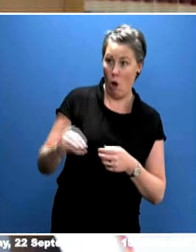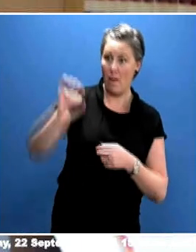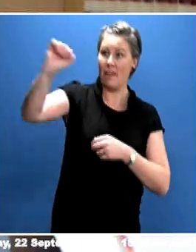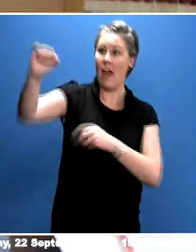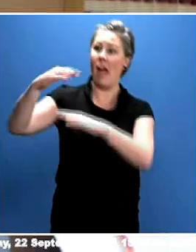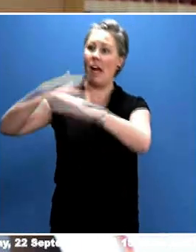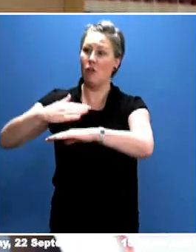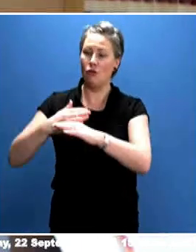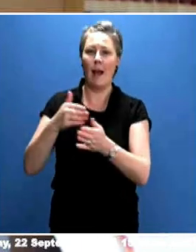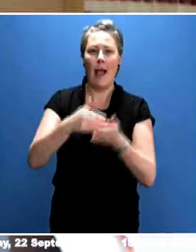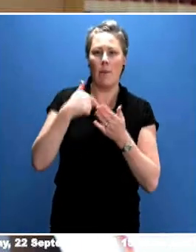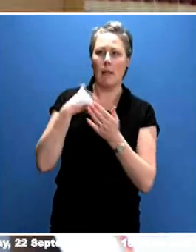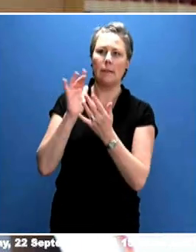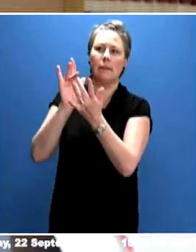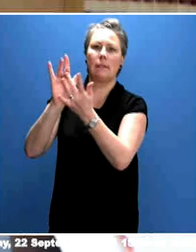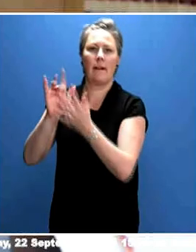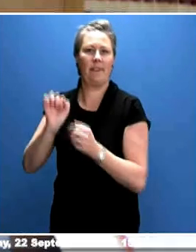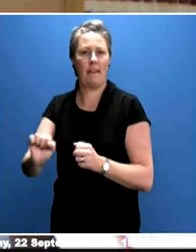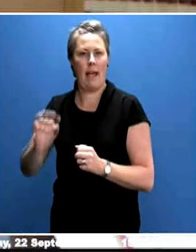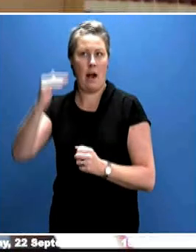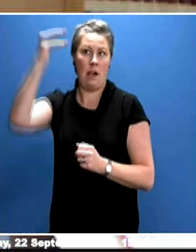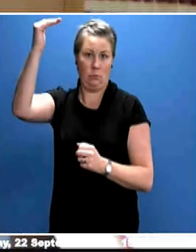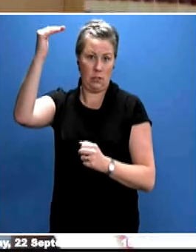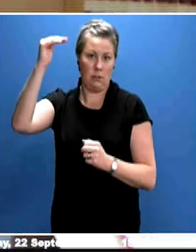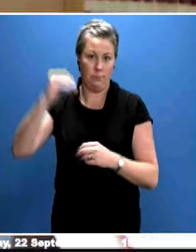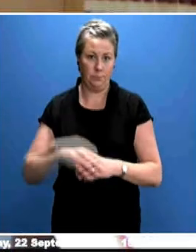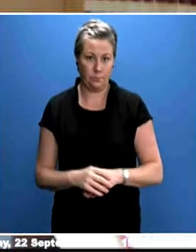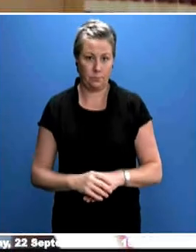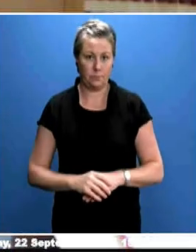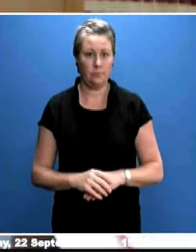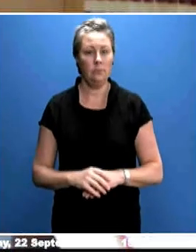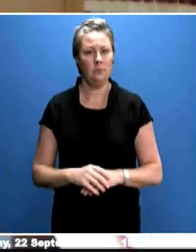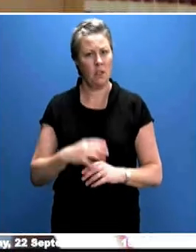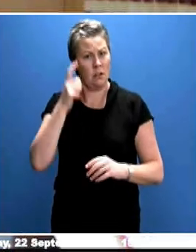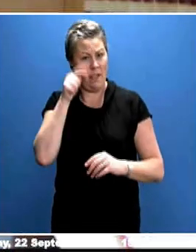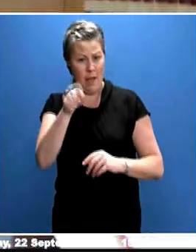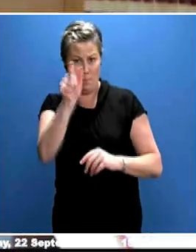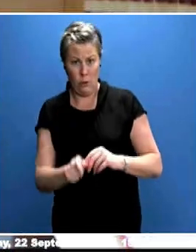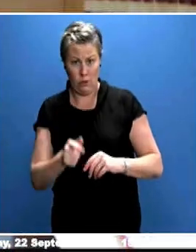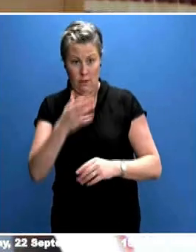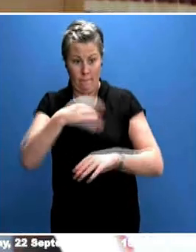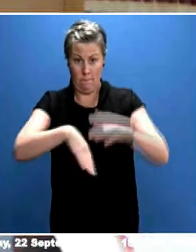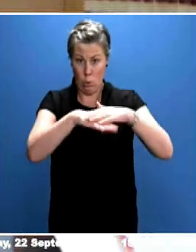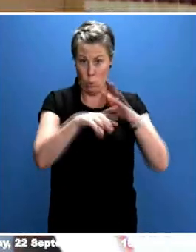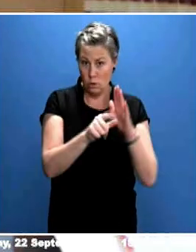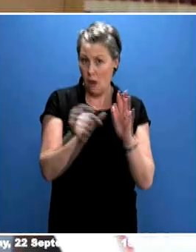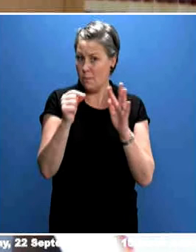is somebody in the Kath French Centre? Yes. Are they employed full-time or part-time? Full-time. Okay.